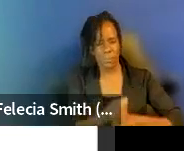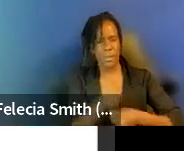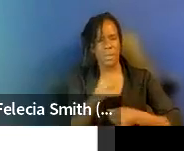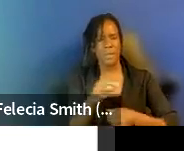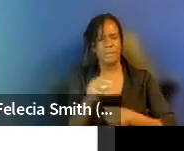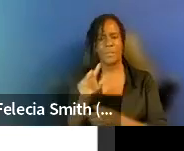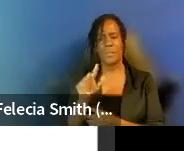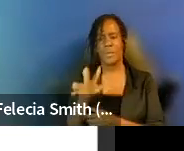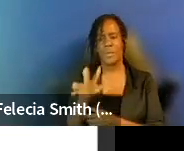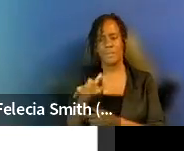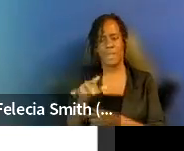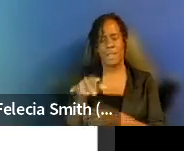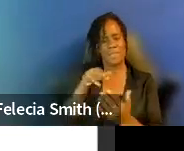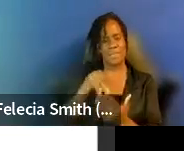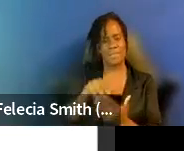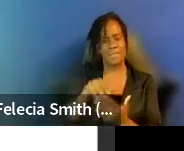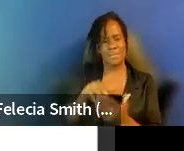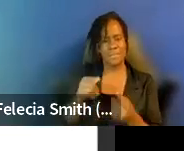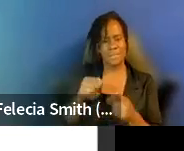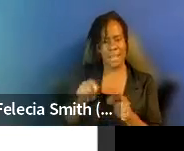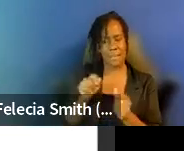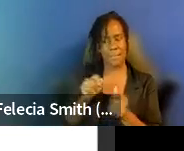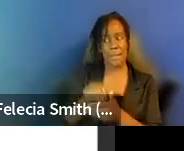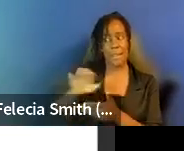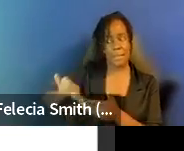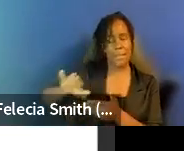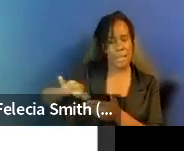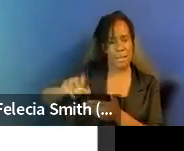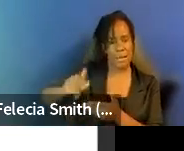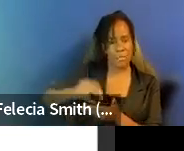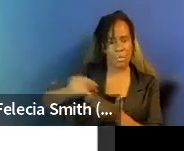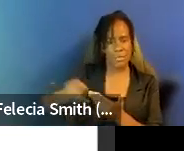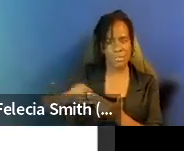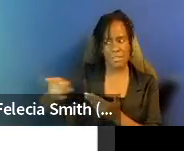I'm going to begin by talking